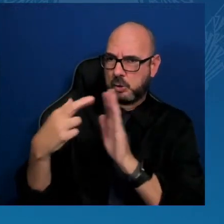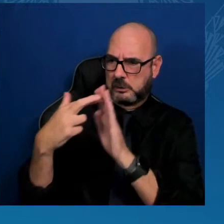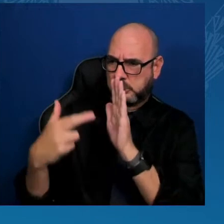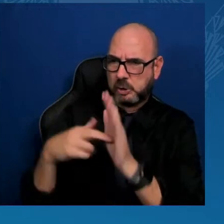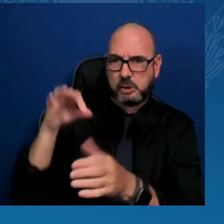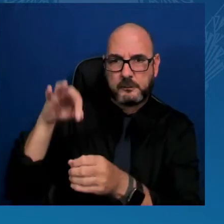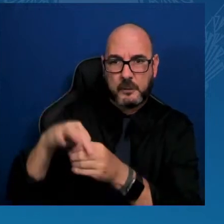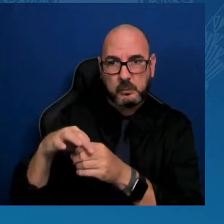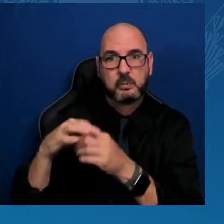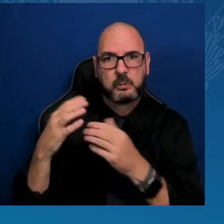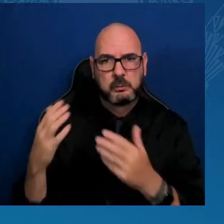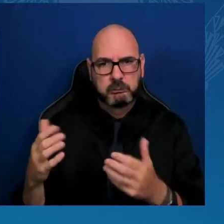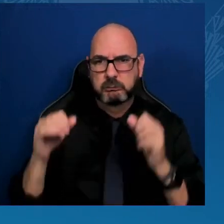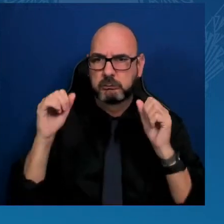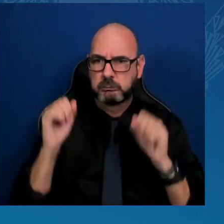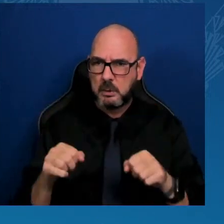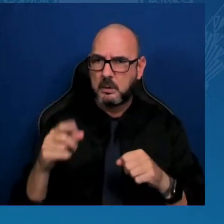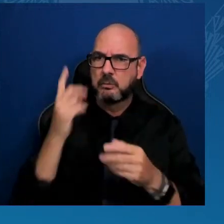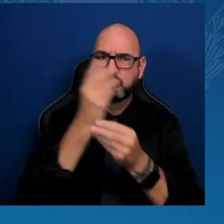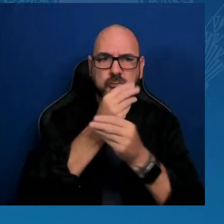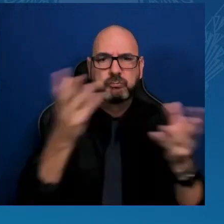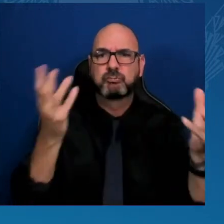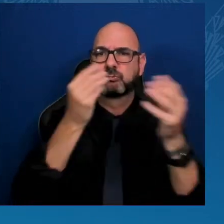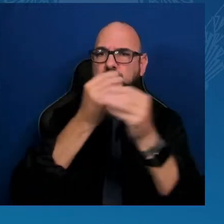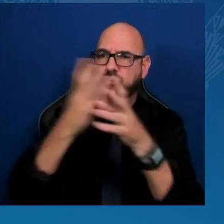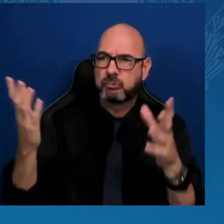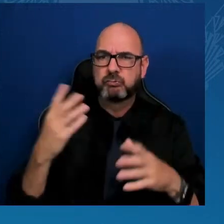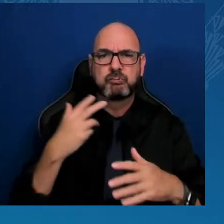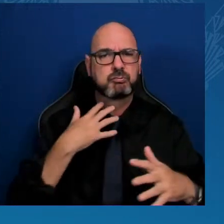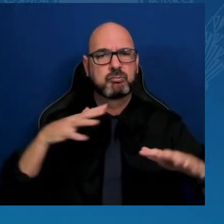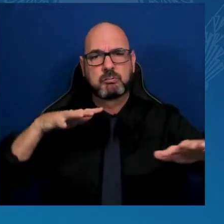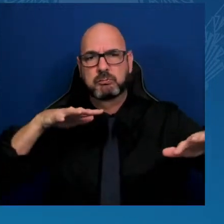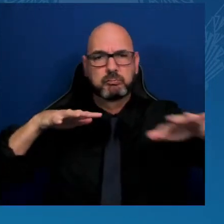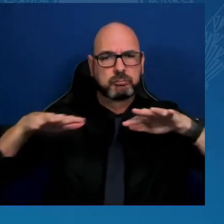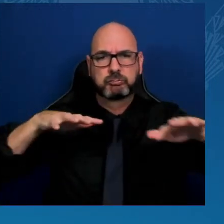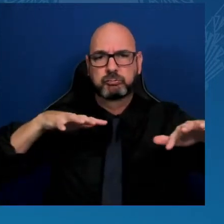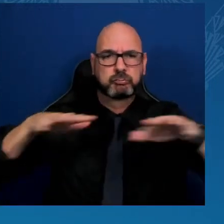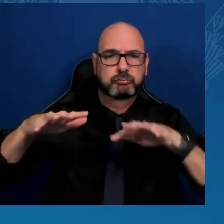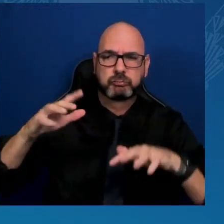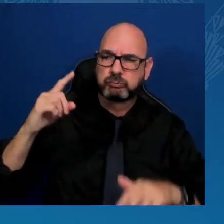And like my dear, dear friend